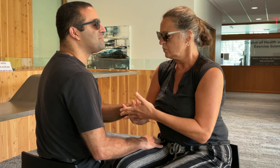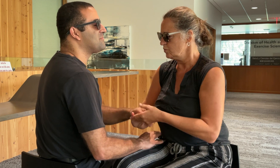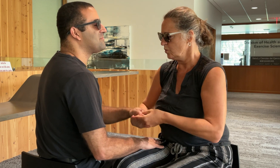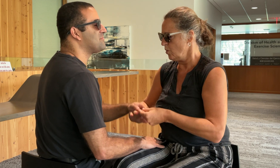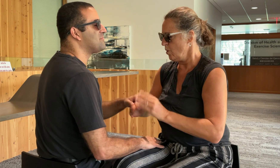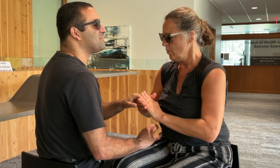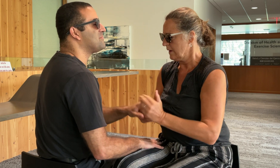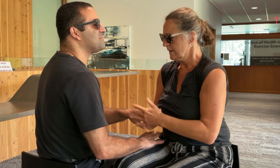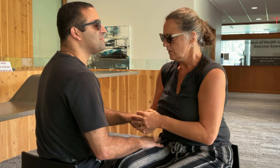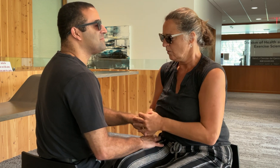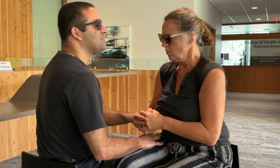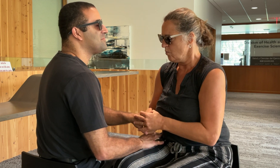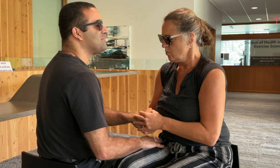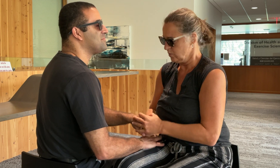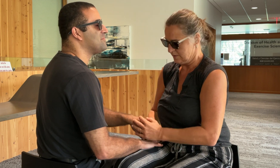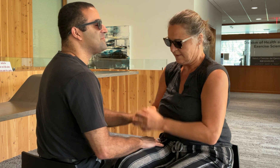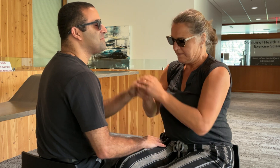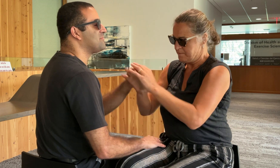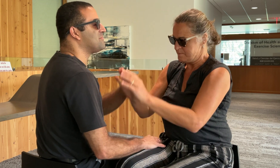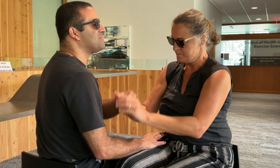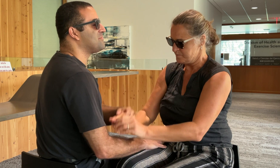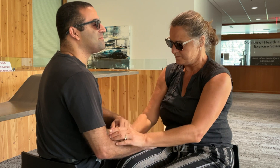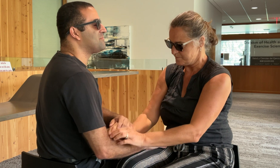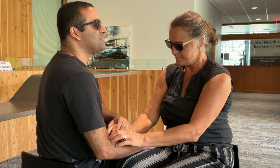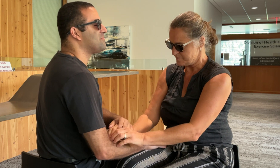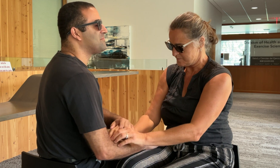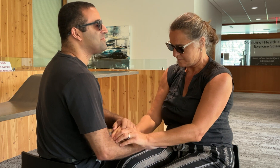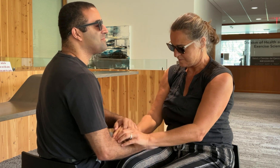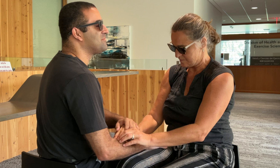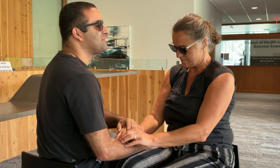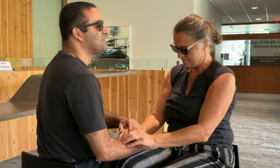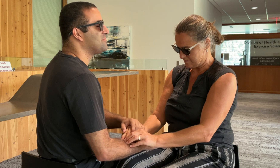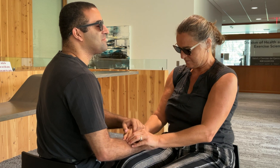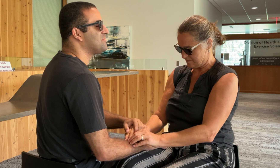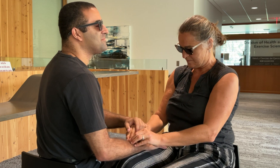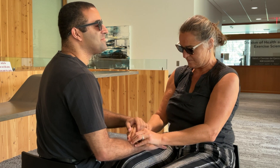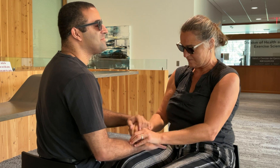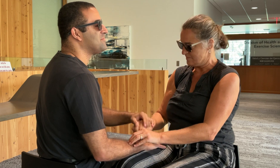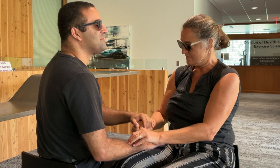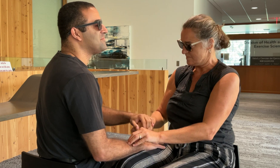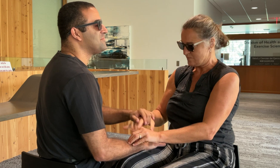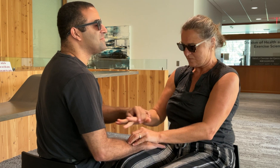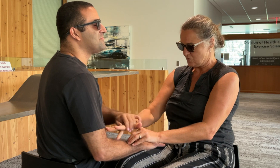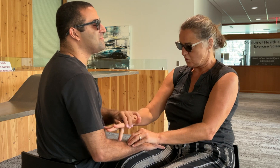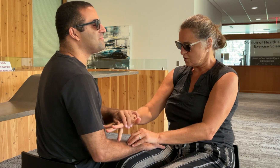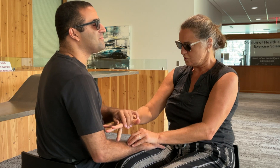not how it looks. This is how you draw your listener into the story. To describe what the found item is,